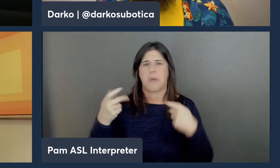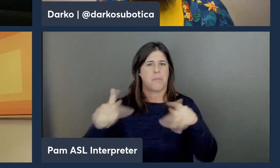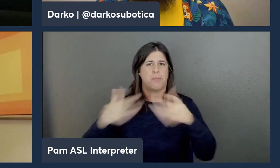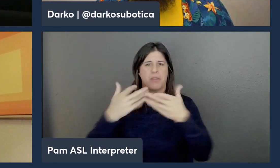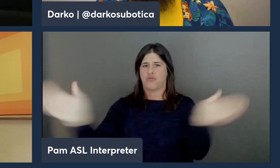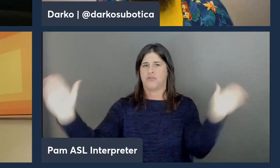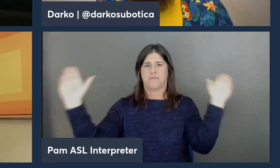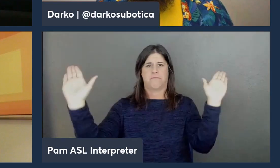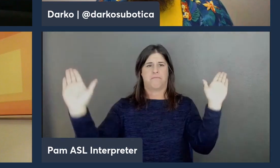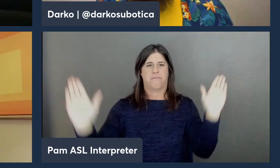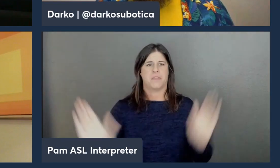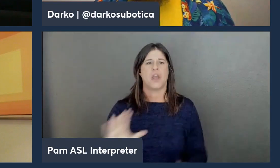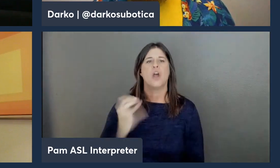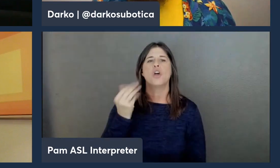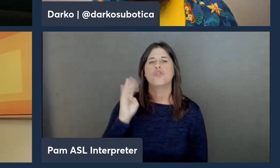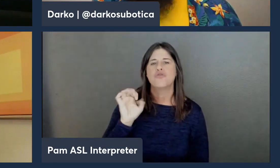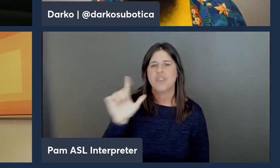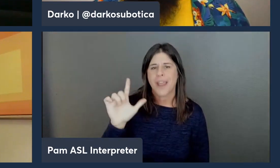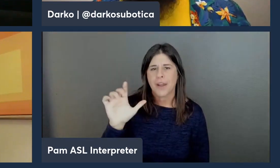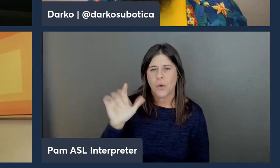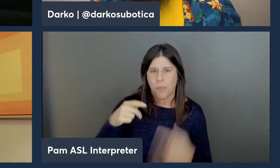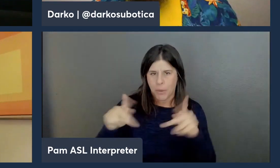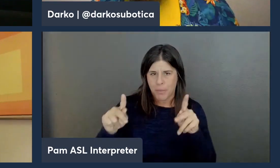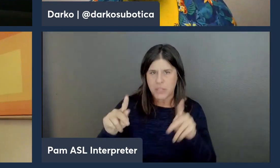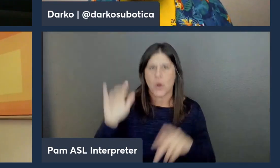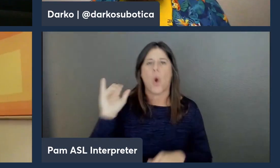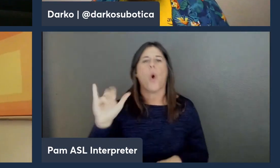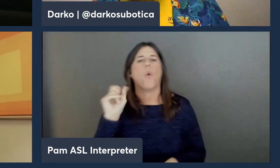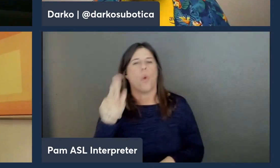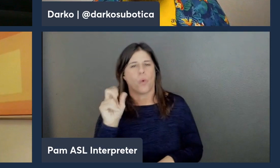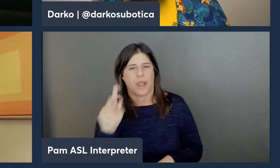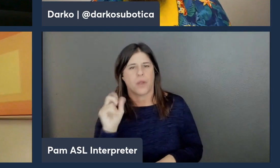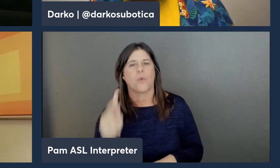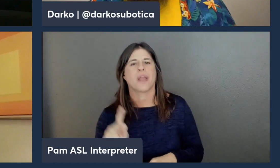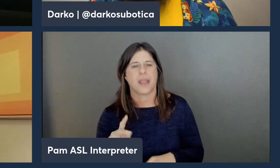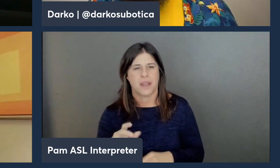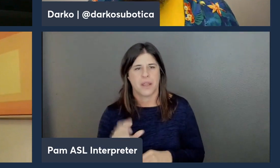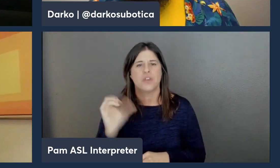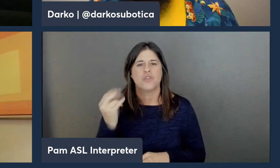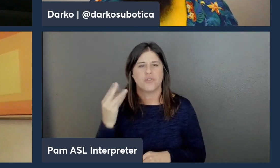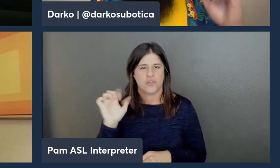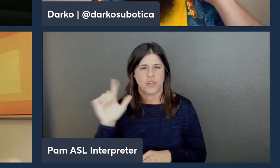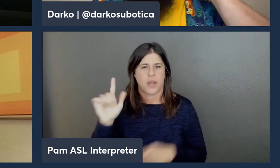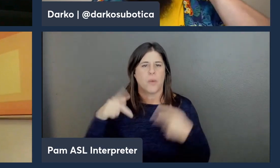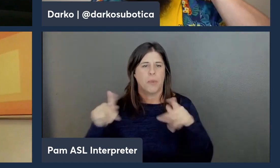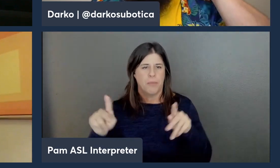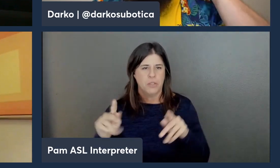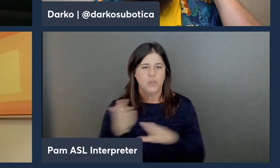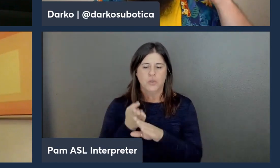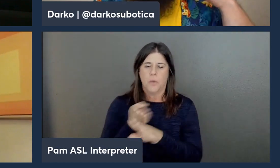Channel permissions. That's right. Okay. Got it. So prior to this announcement,